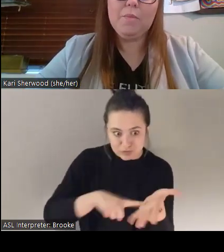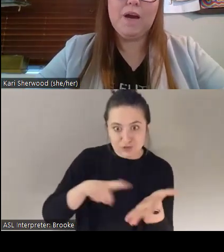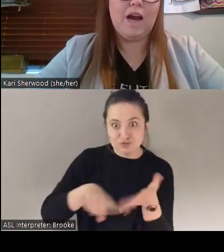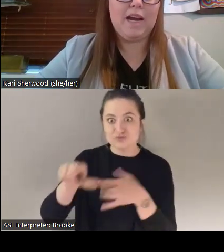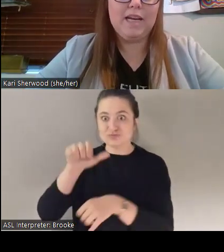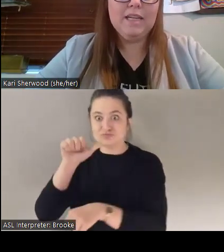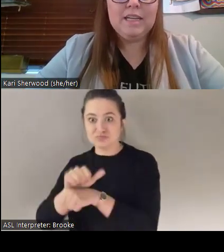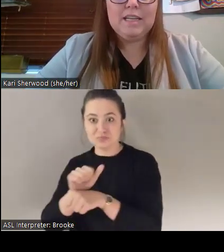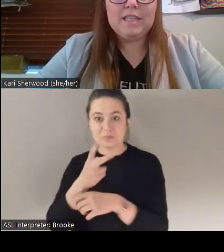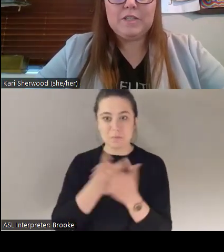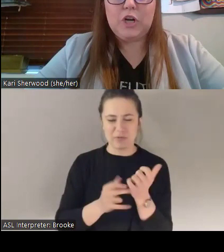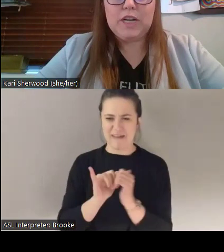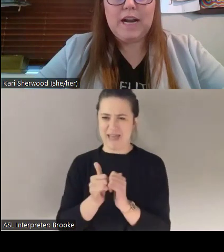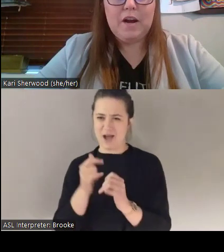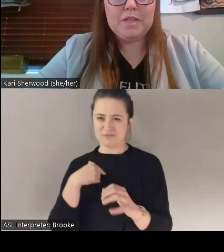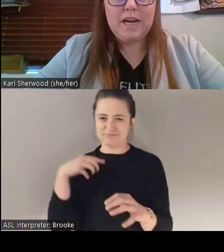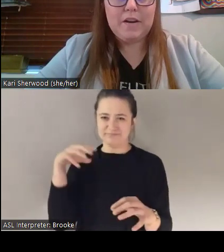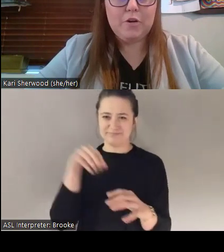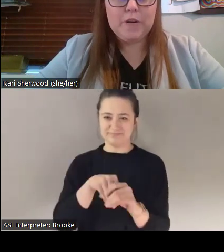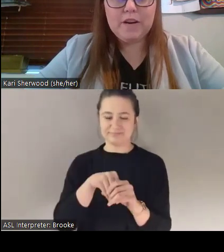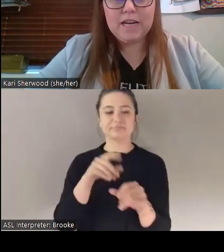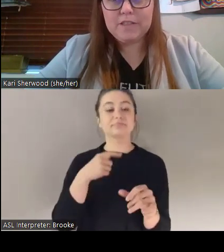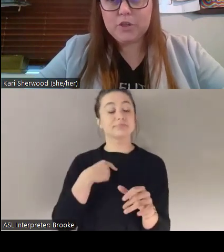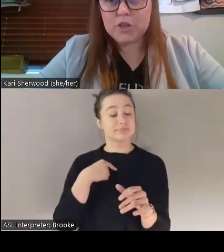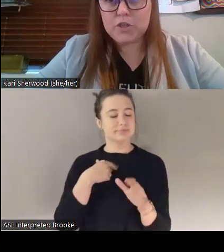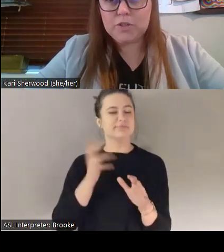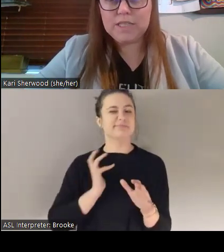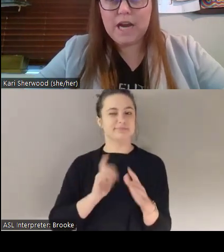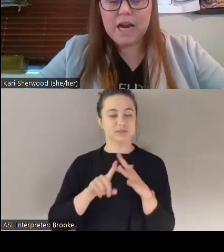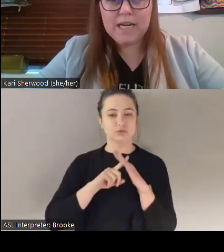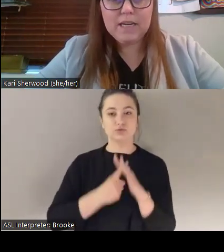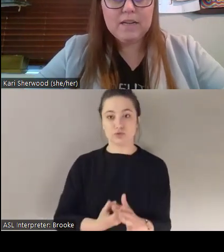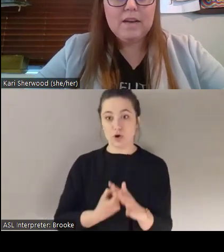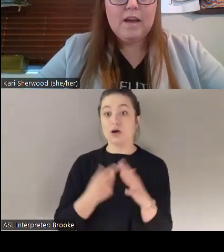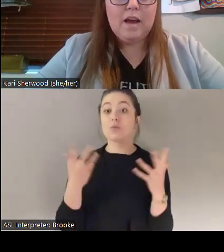I started out, I had a career in instructional design